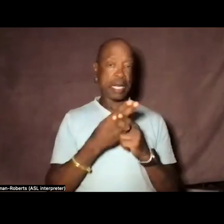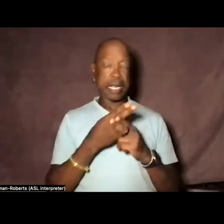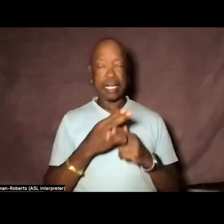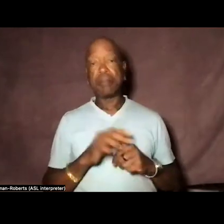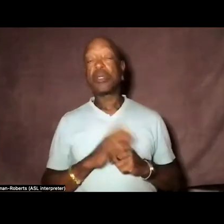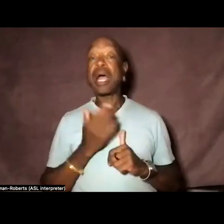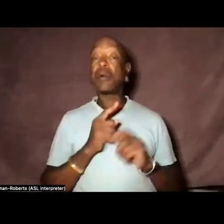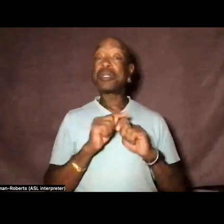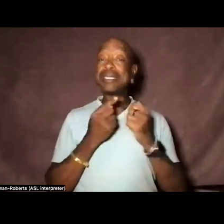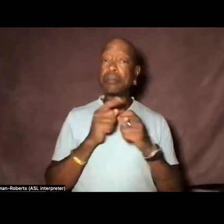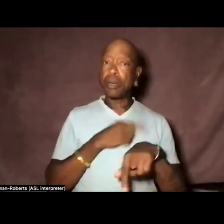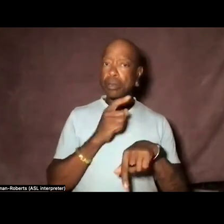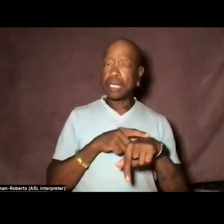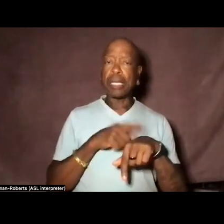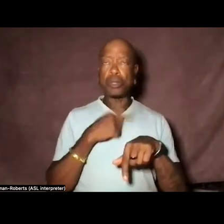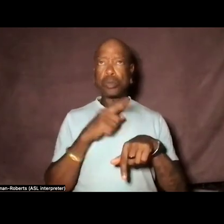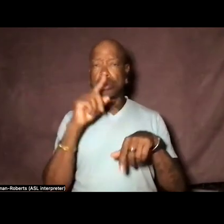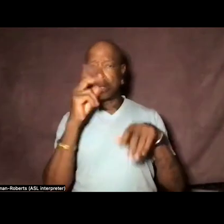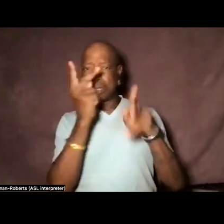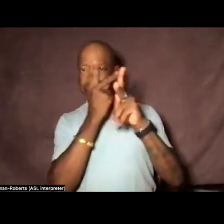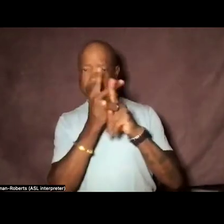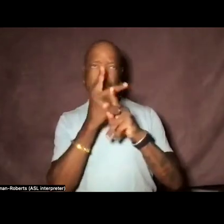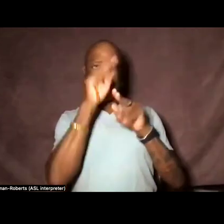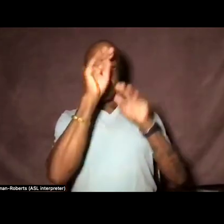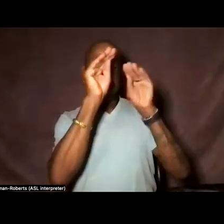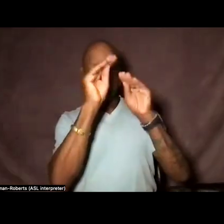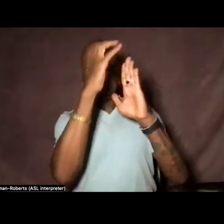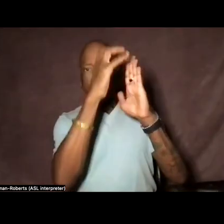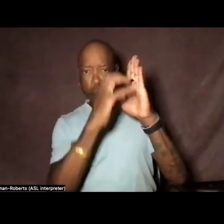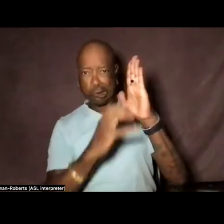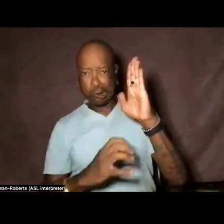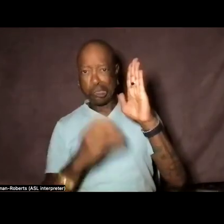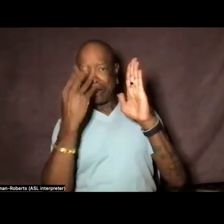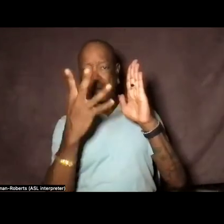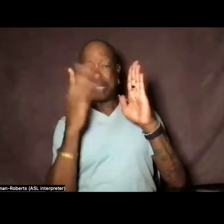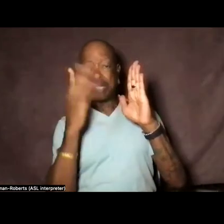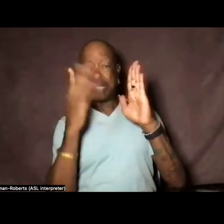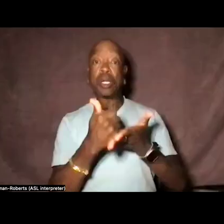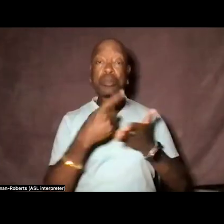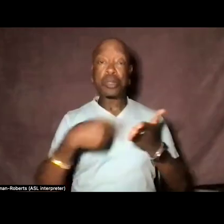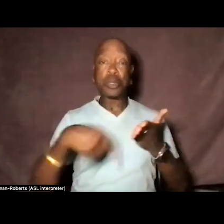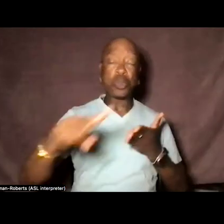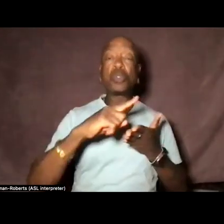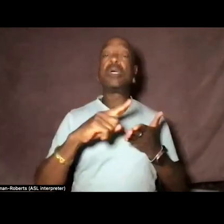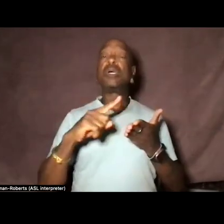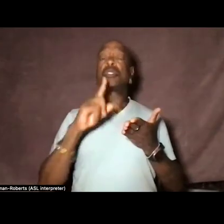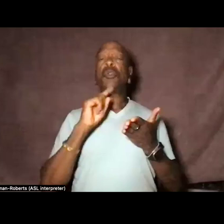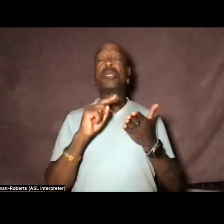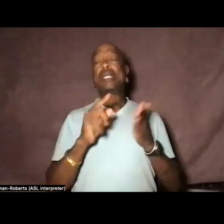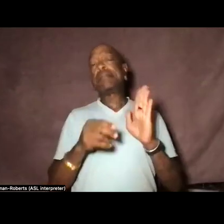time to compile all the information that will help you to personalize your letter and then